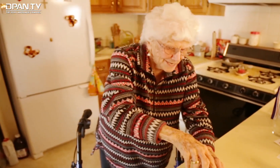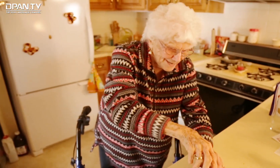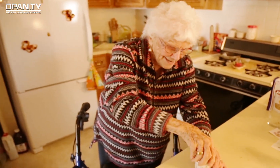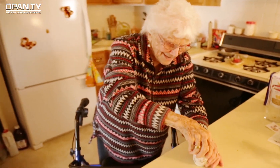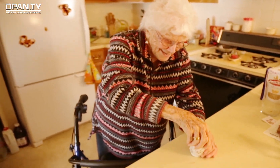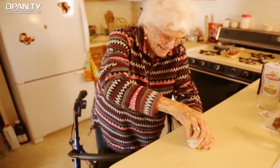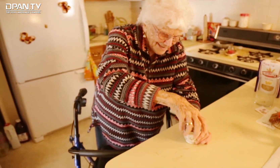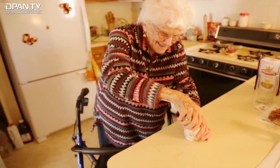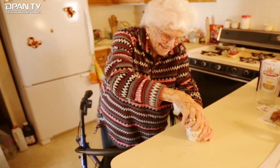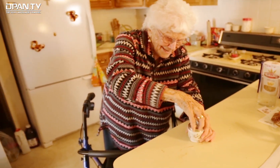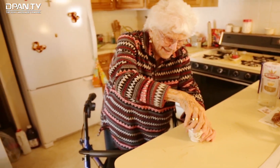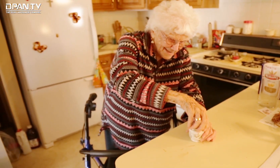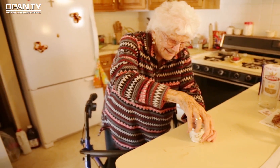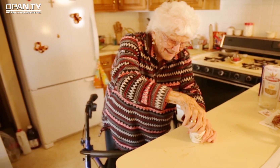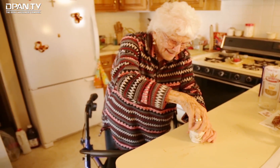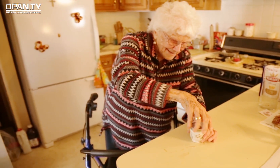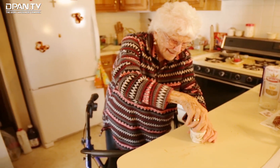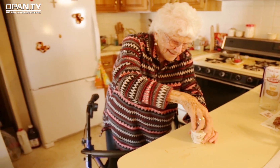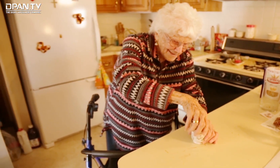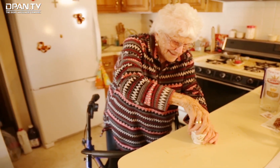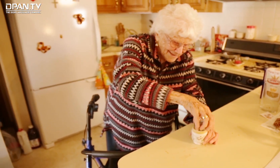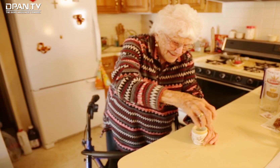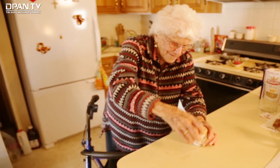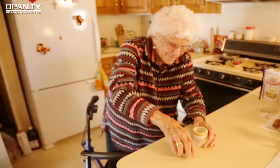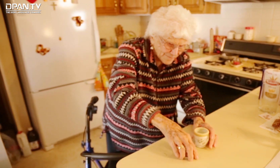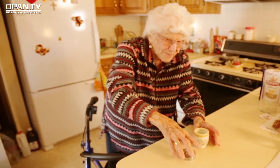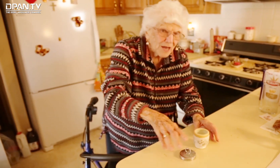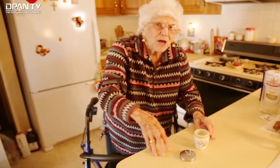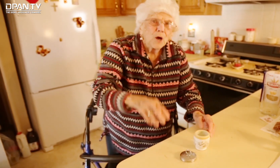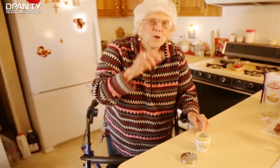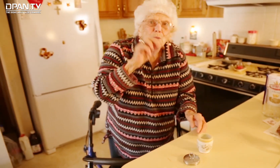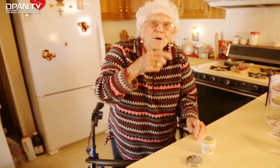It is really from Europe.